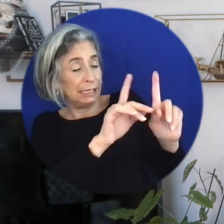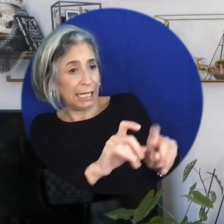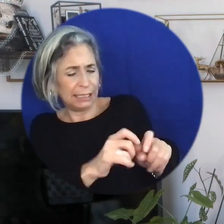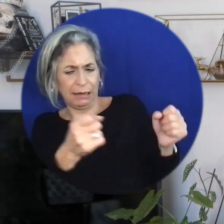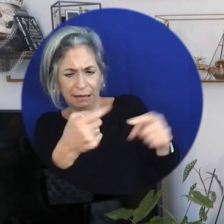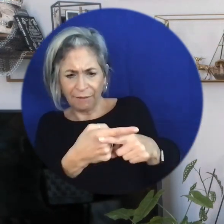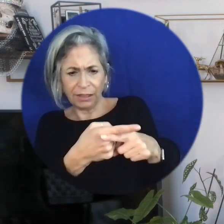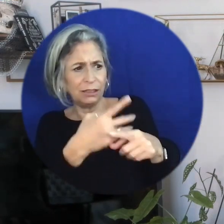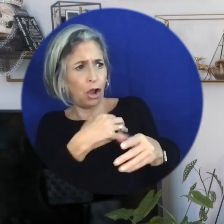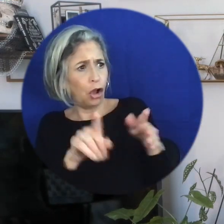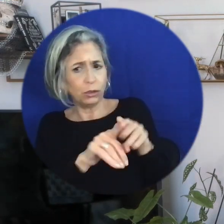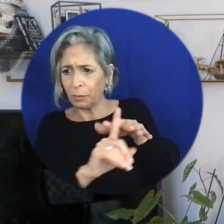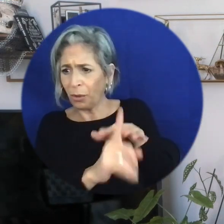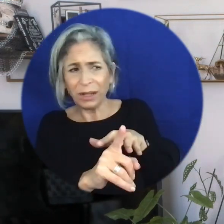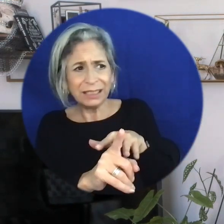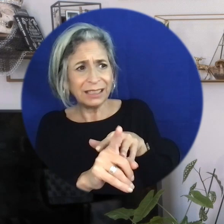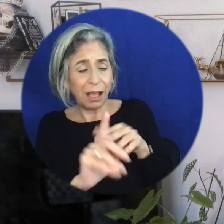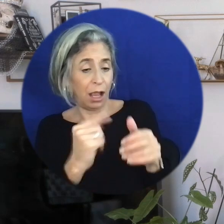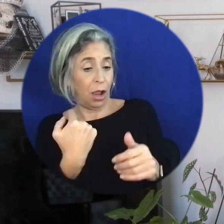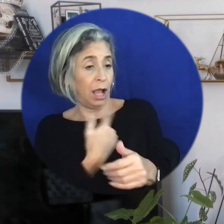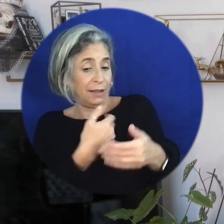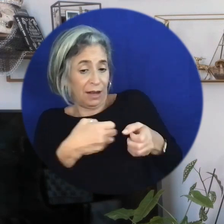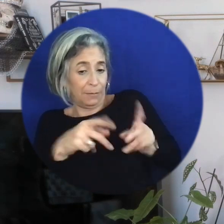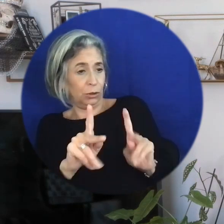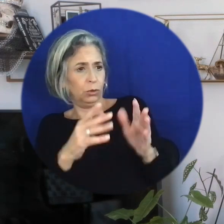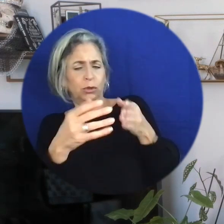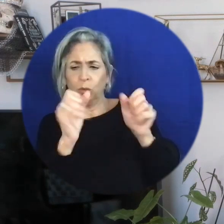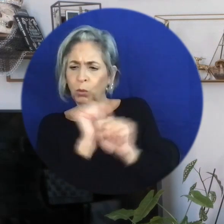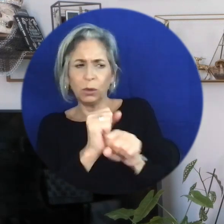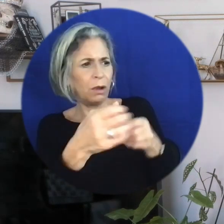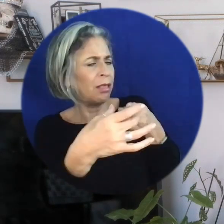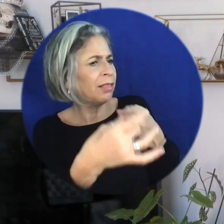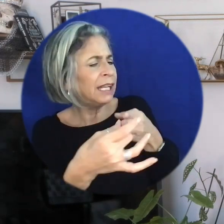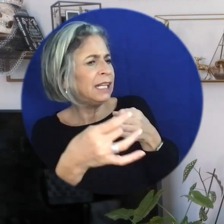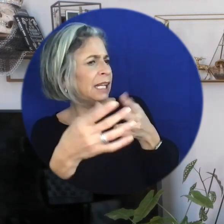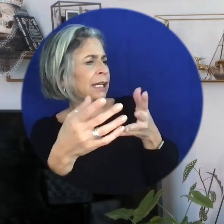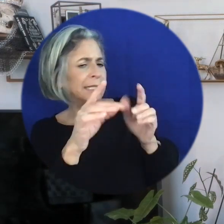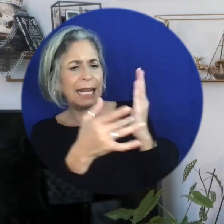app and testing conflicts and deploys, giving us a chance to work with bleeding edge technology